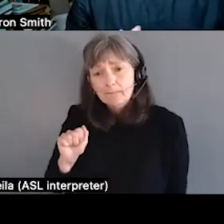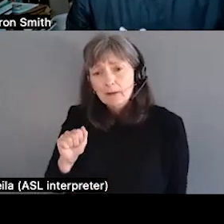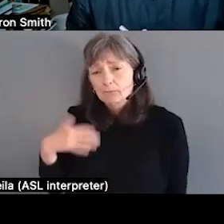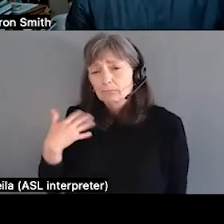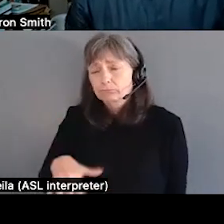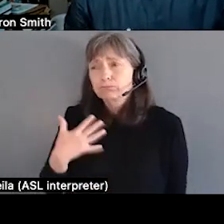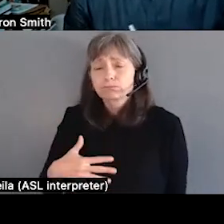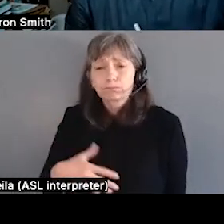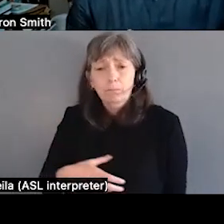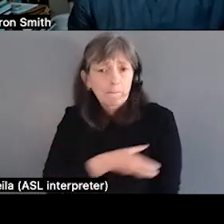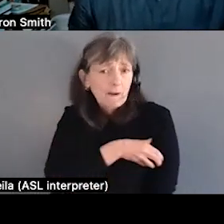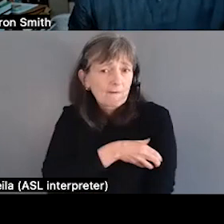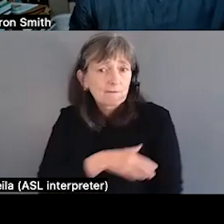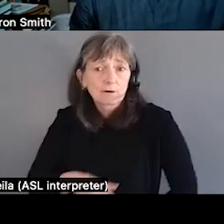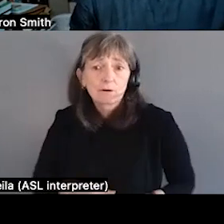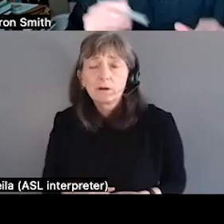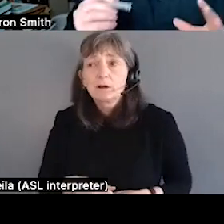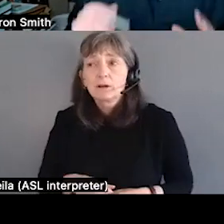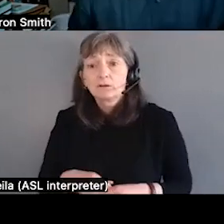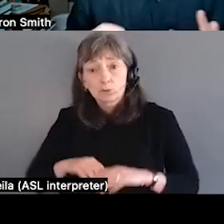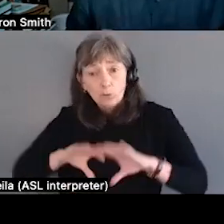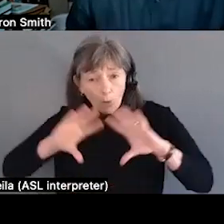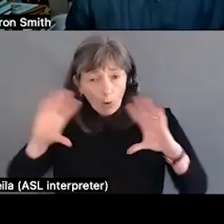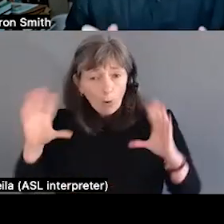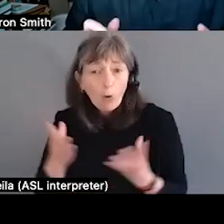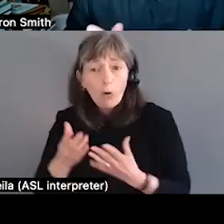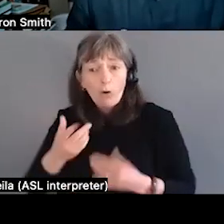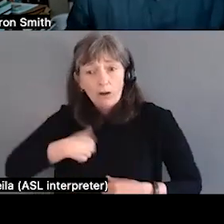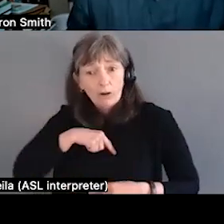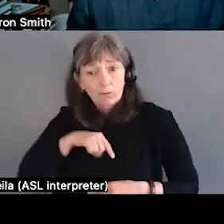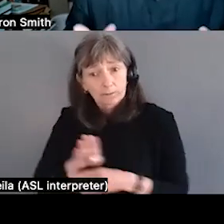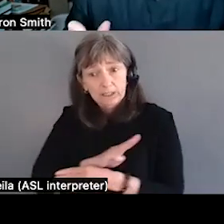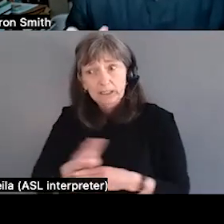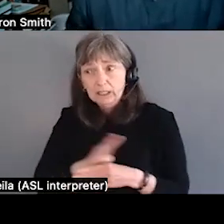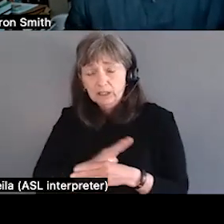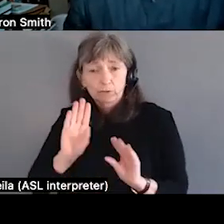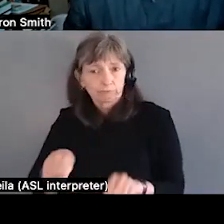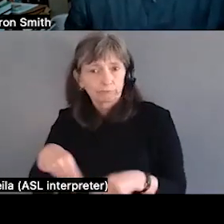people across the industry to truly deliver on the promise of delivery.